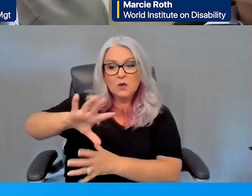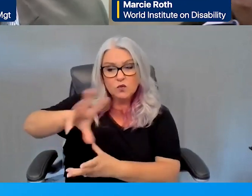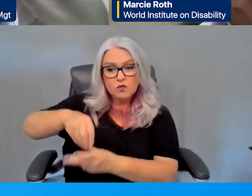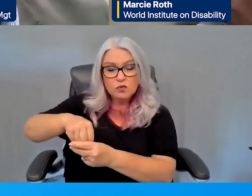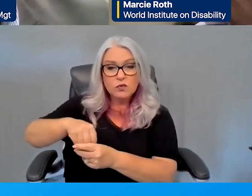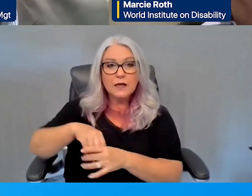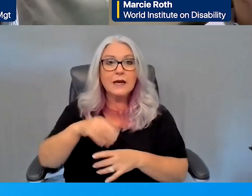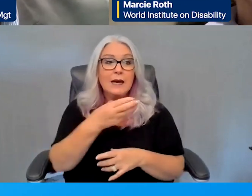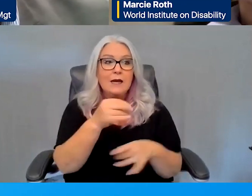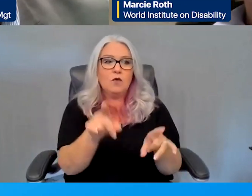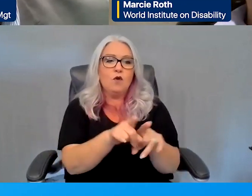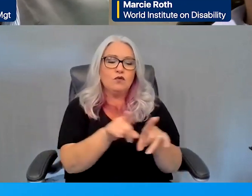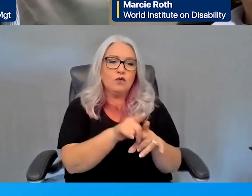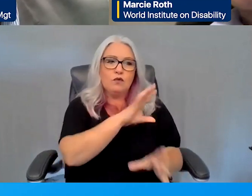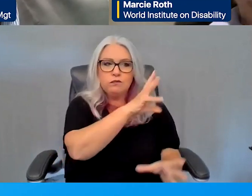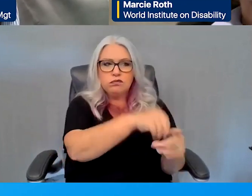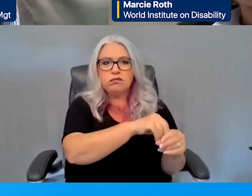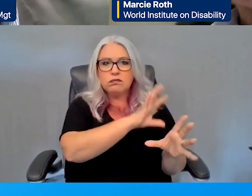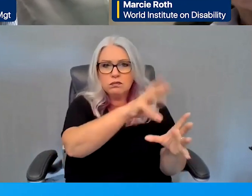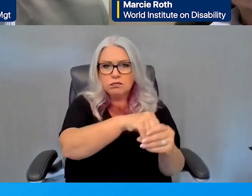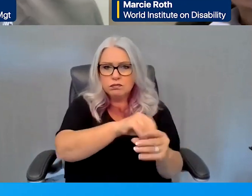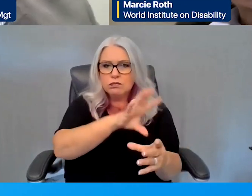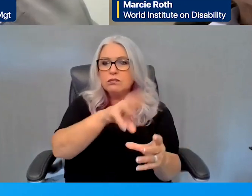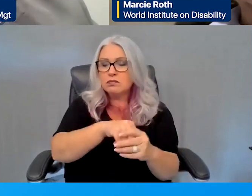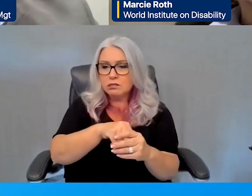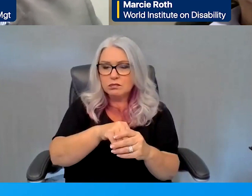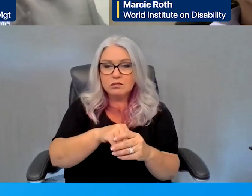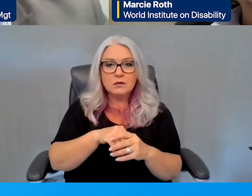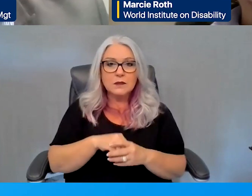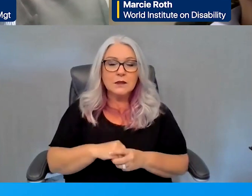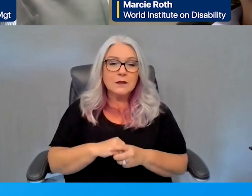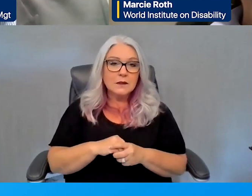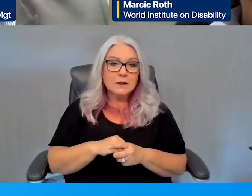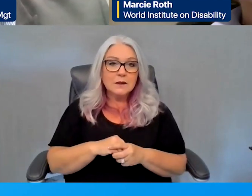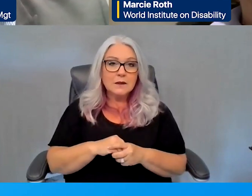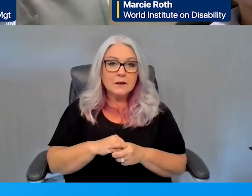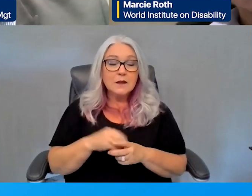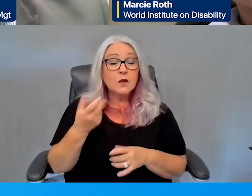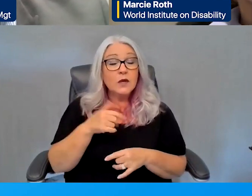all of these other tables. And we really need to be working on